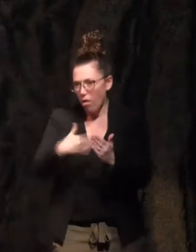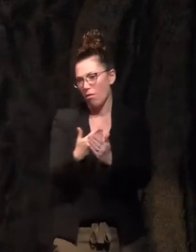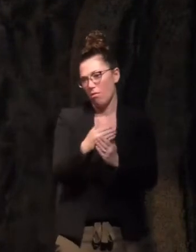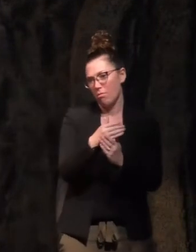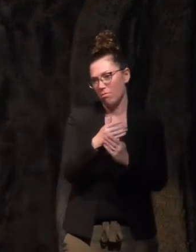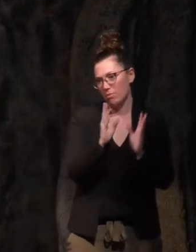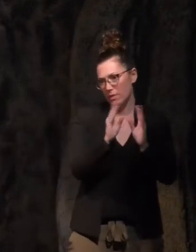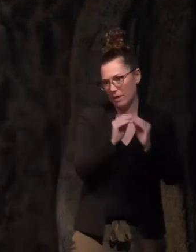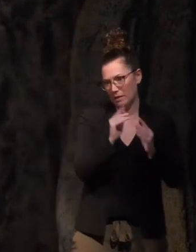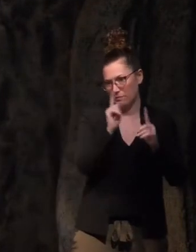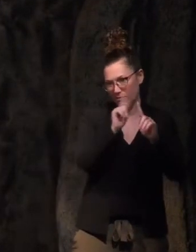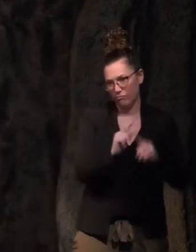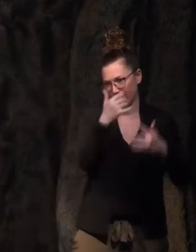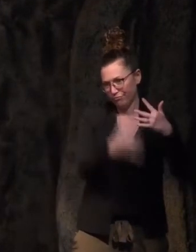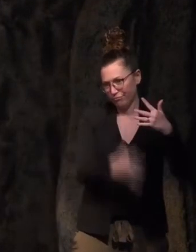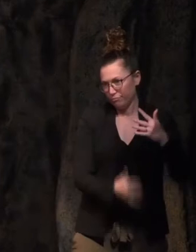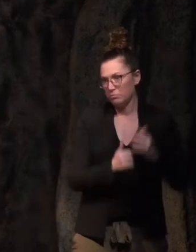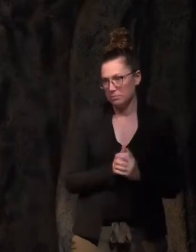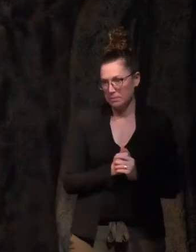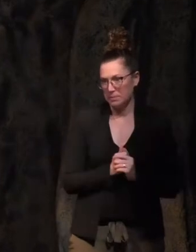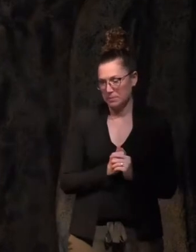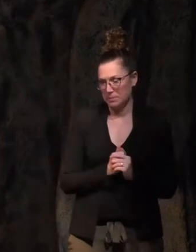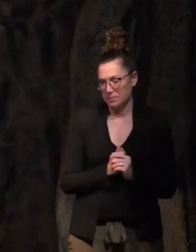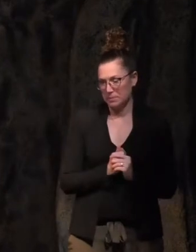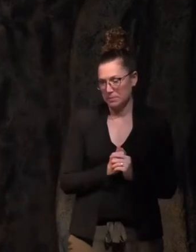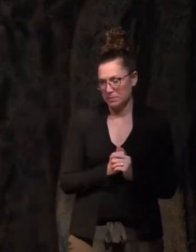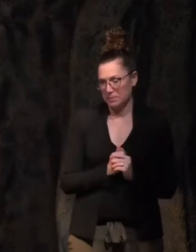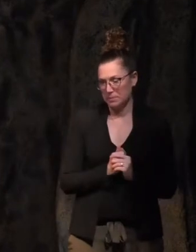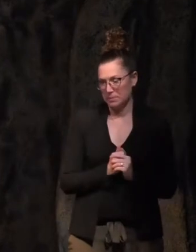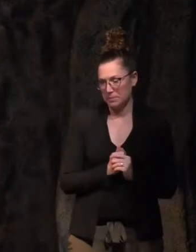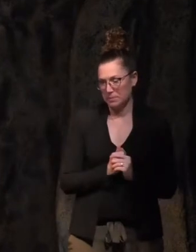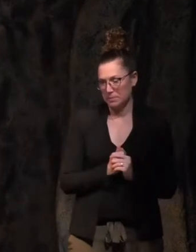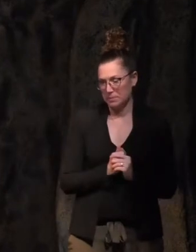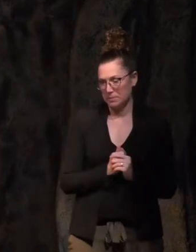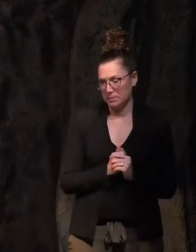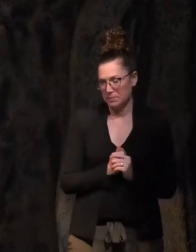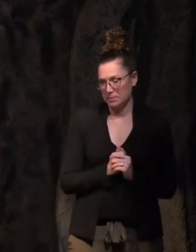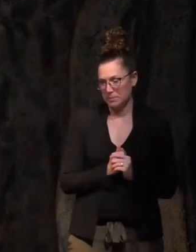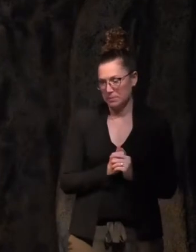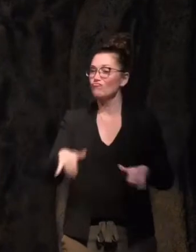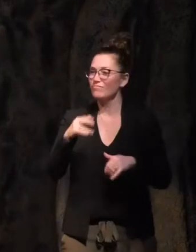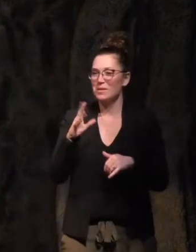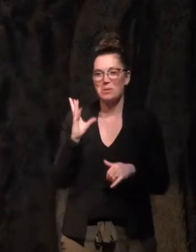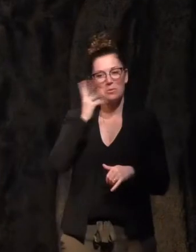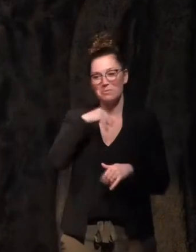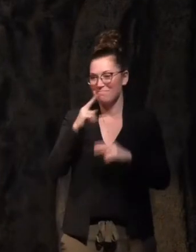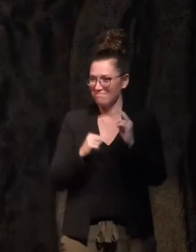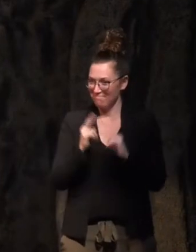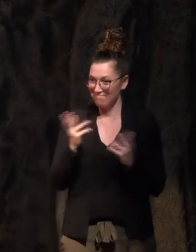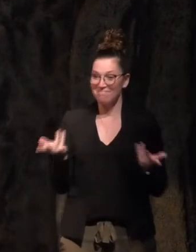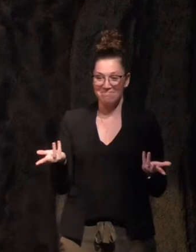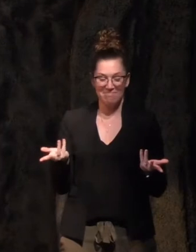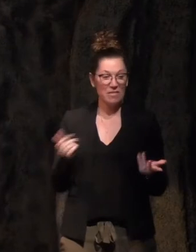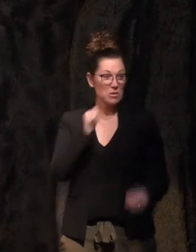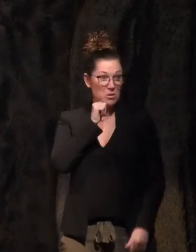For most of today, we're in this lovely building. Tomorrow, as everyone knows, in the afternoon